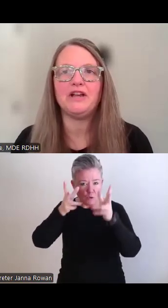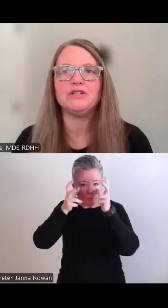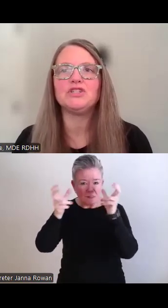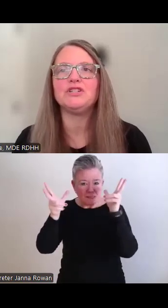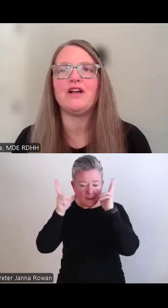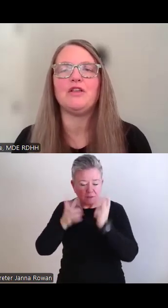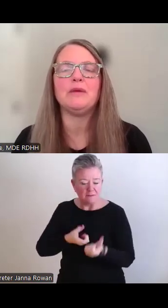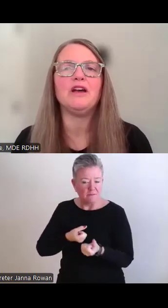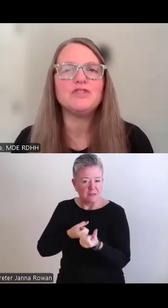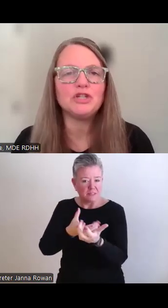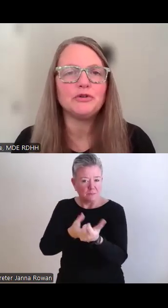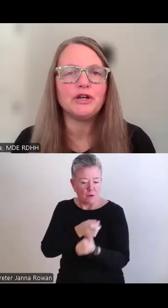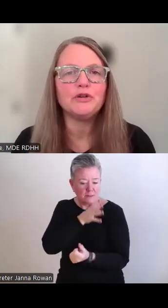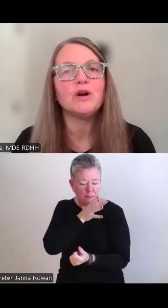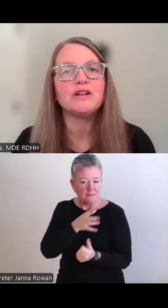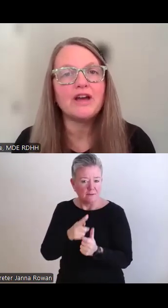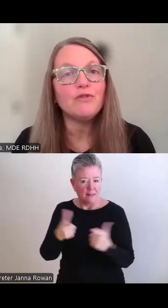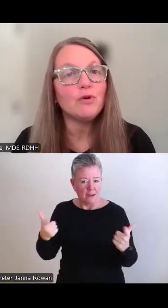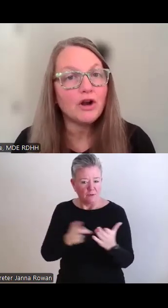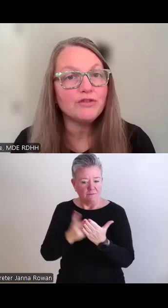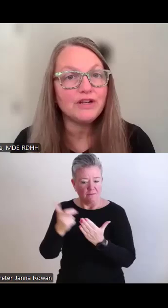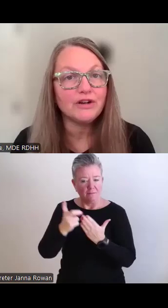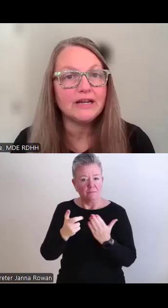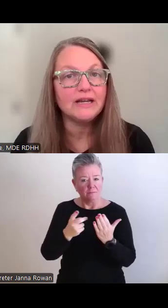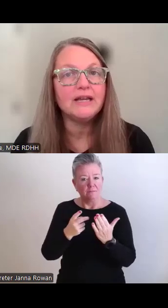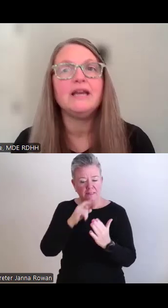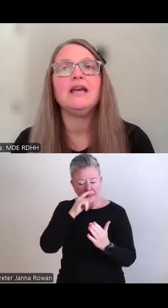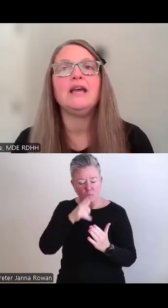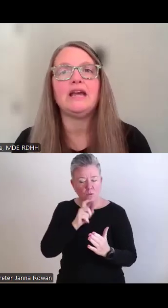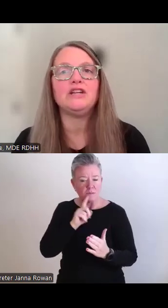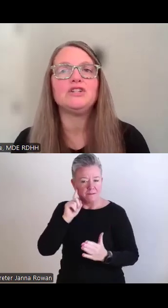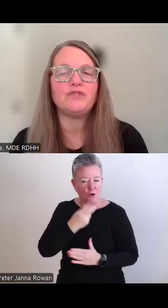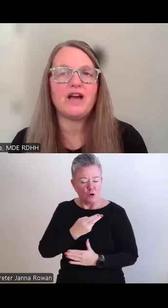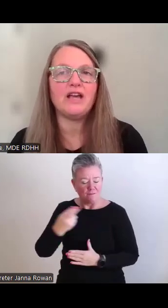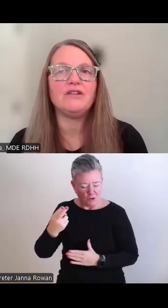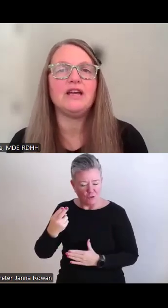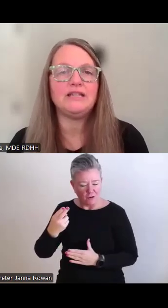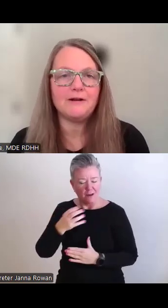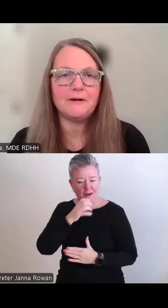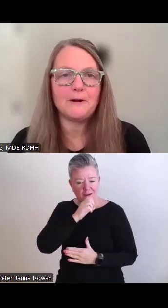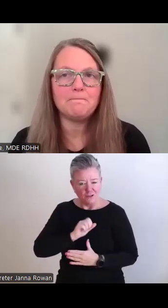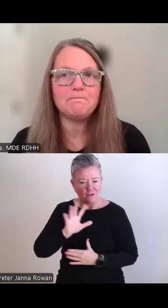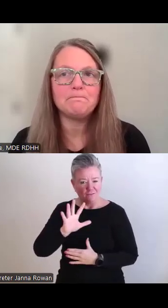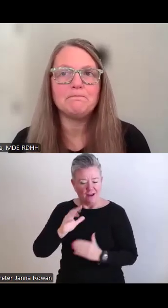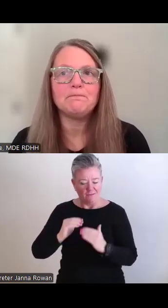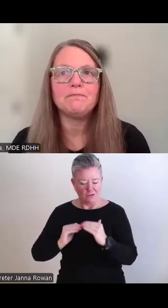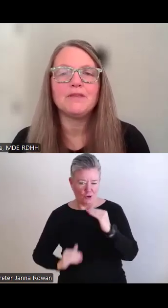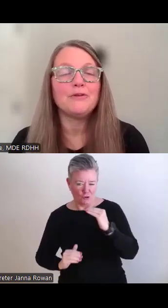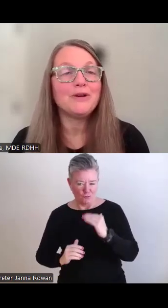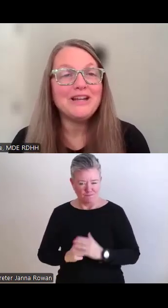language development of children who are deaf or hard of hearing, age five and younger. We're